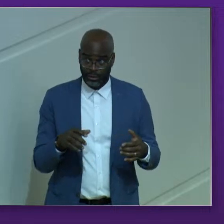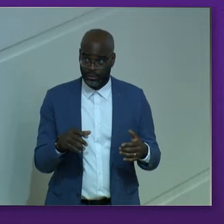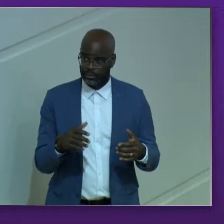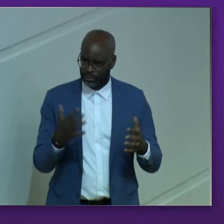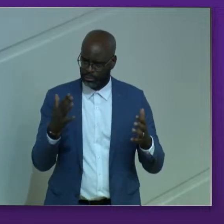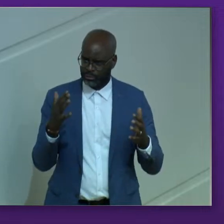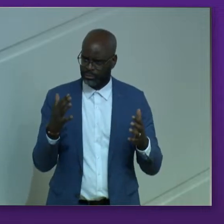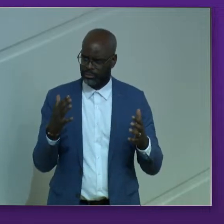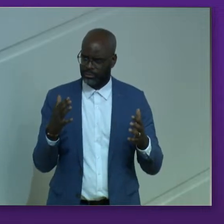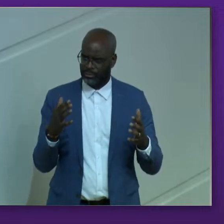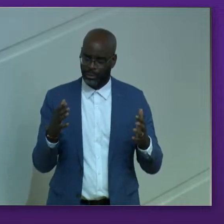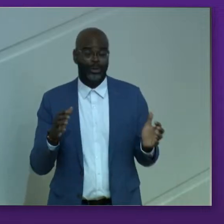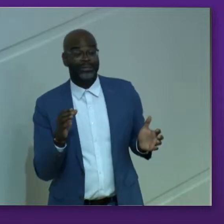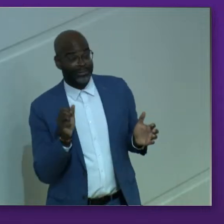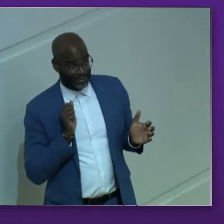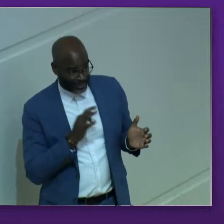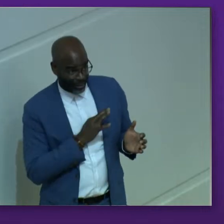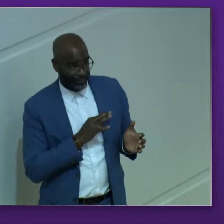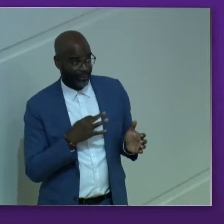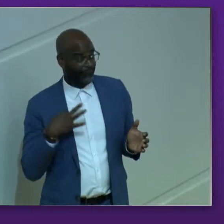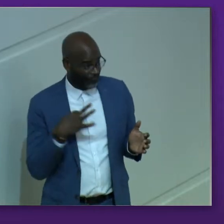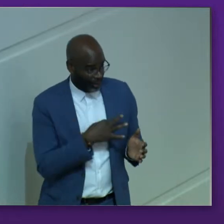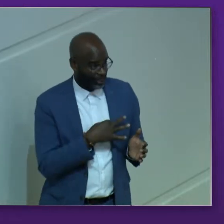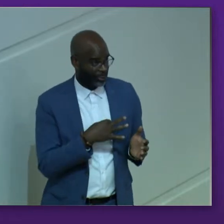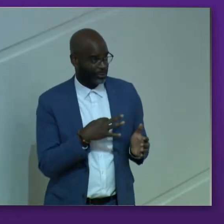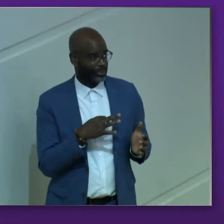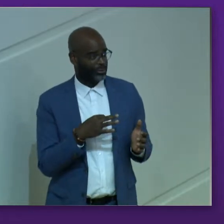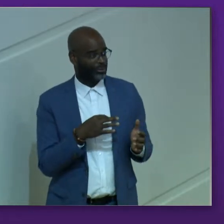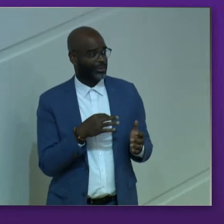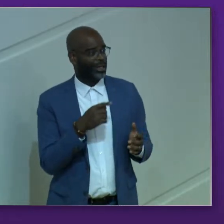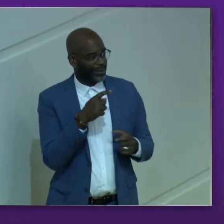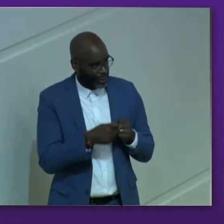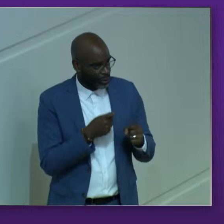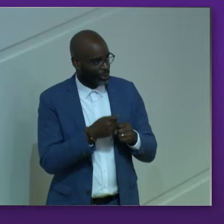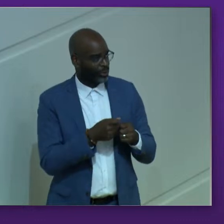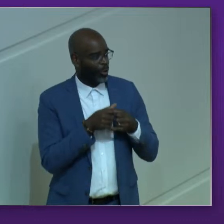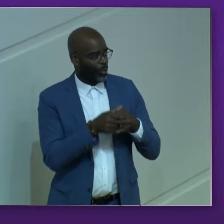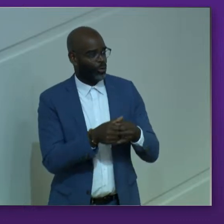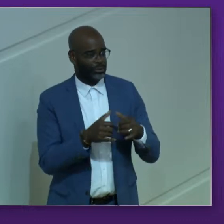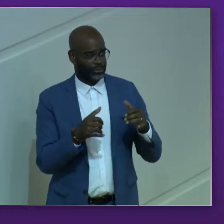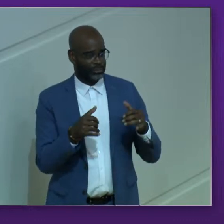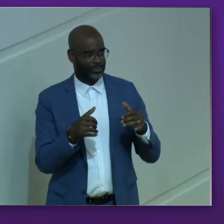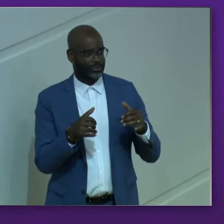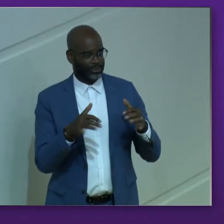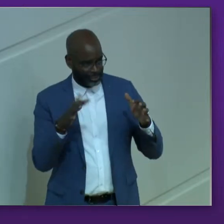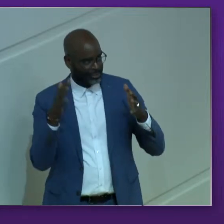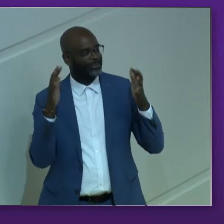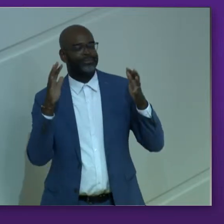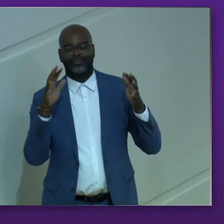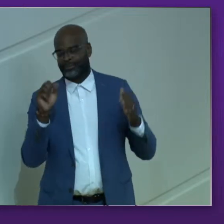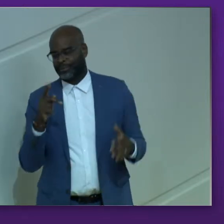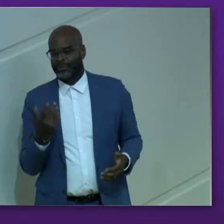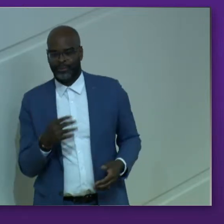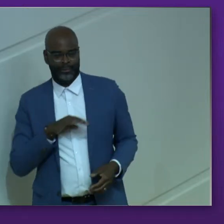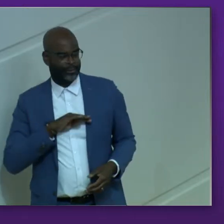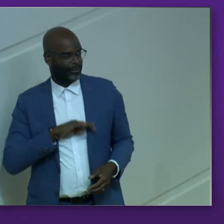THE YEAR AWARD.